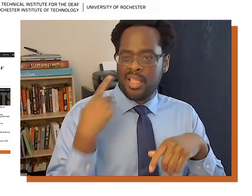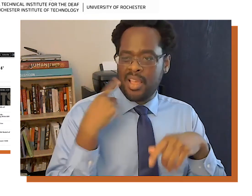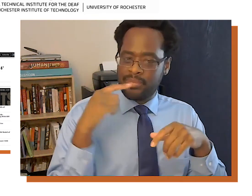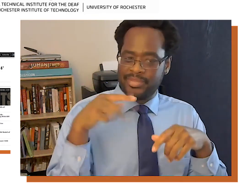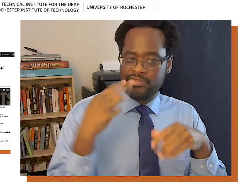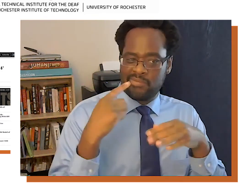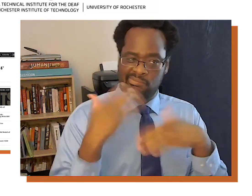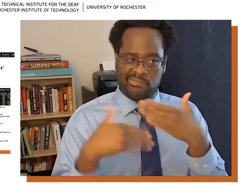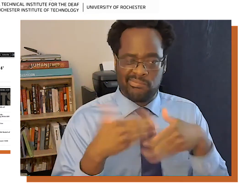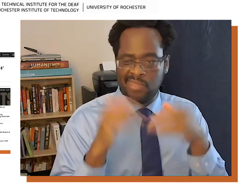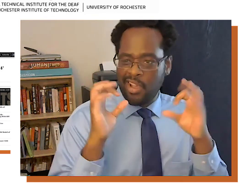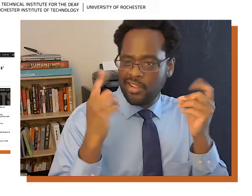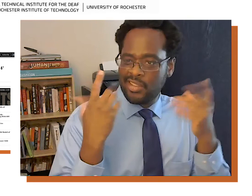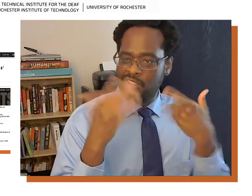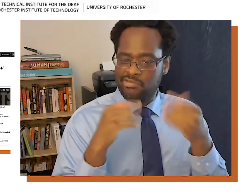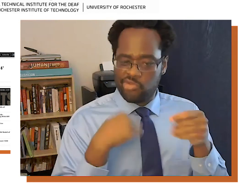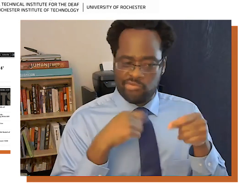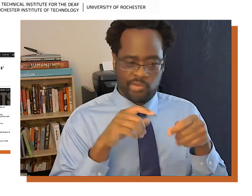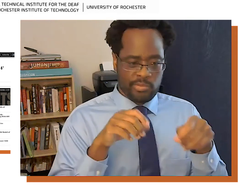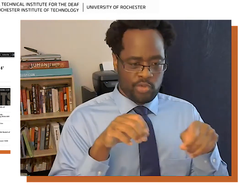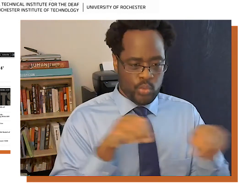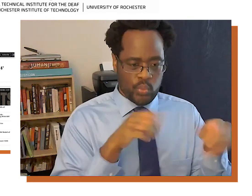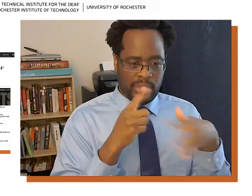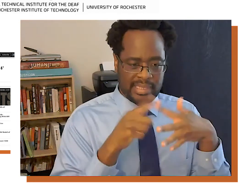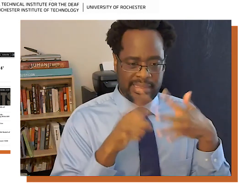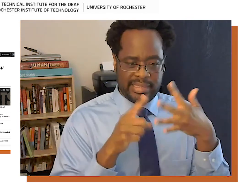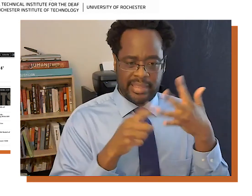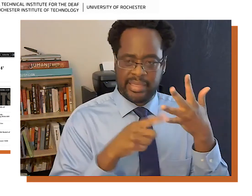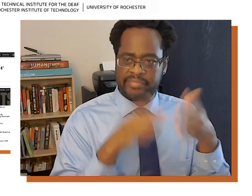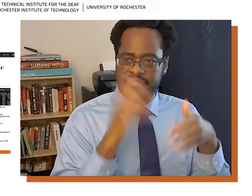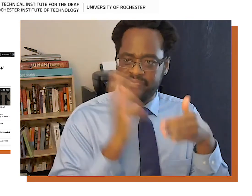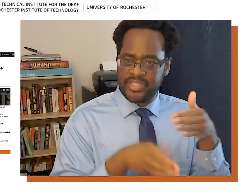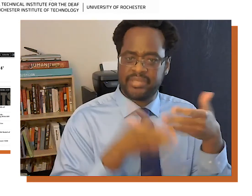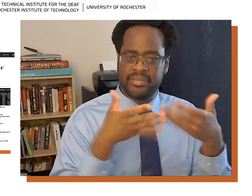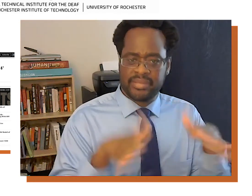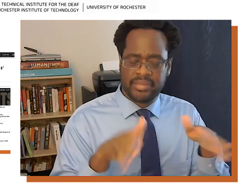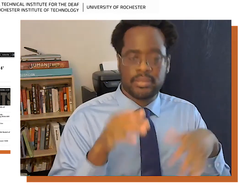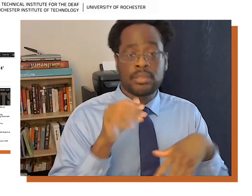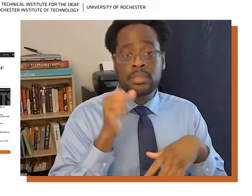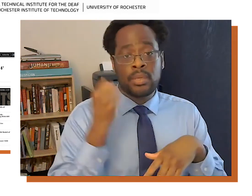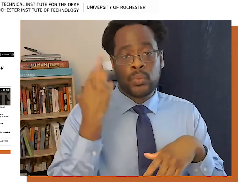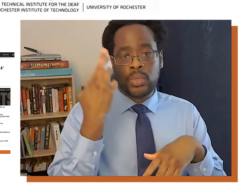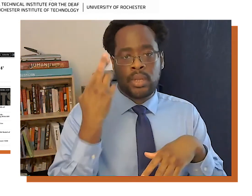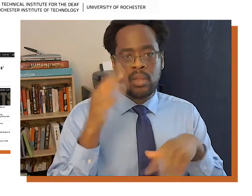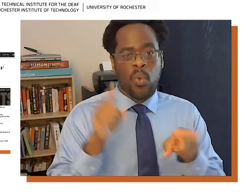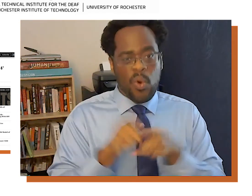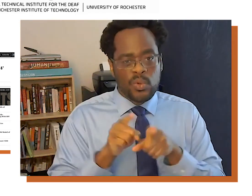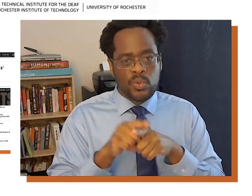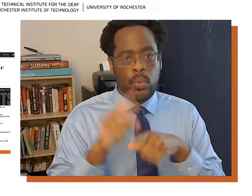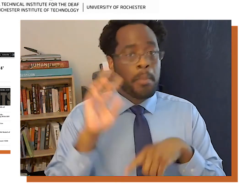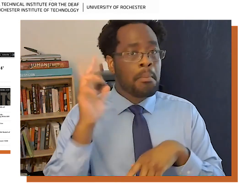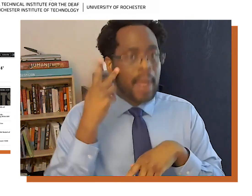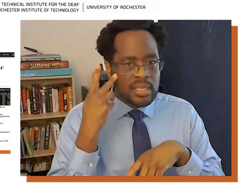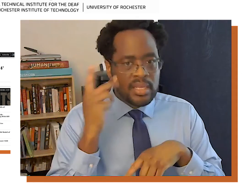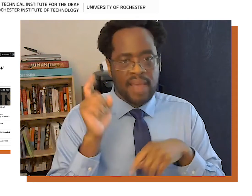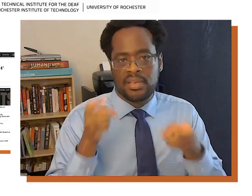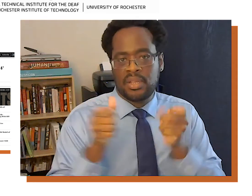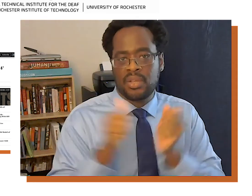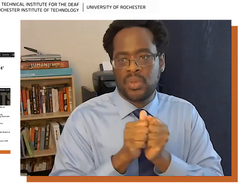I thought that a PhD was just, like, getting my education. I just needed to finish these things, and then I realized that there were also politics